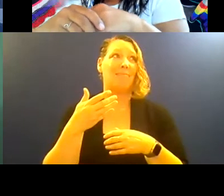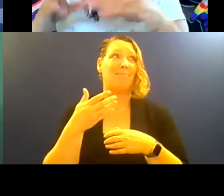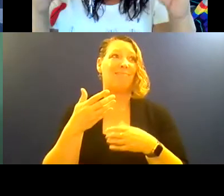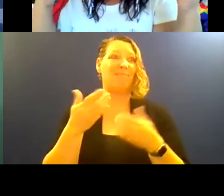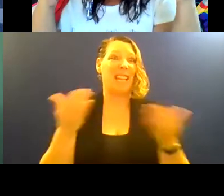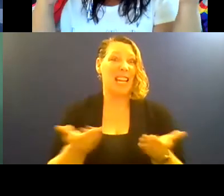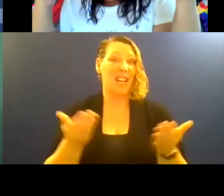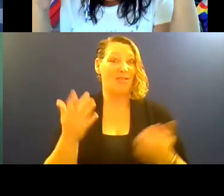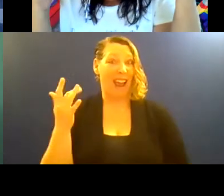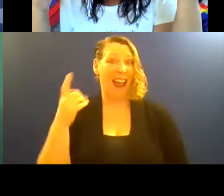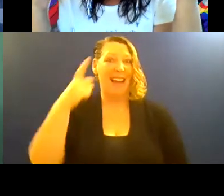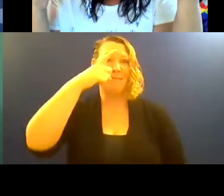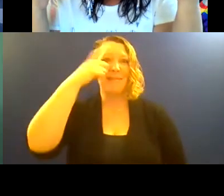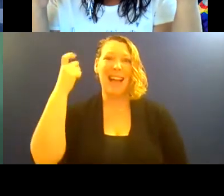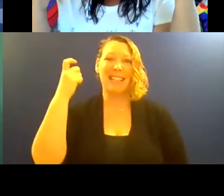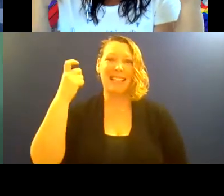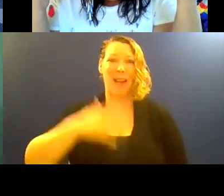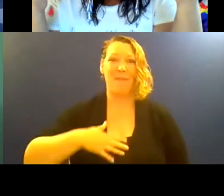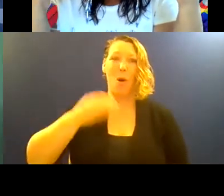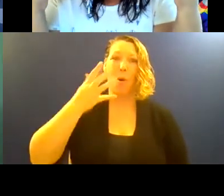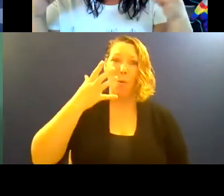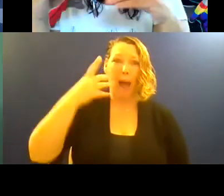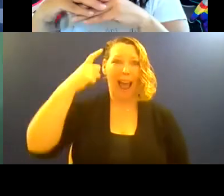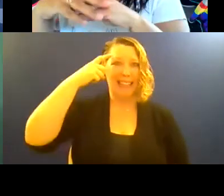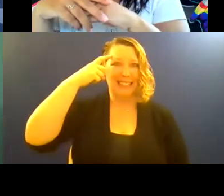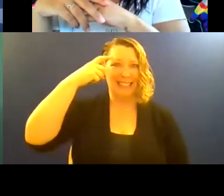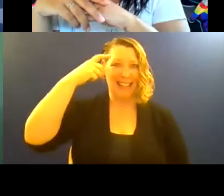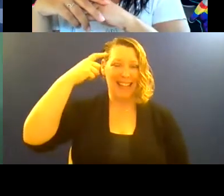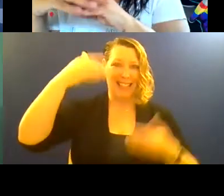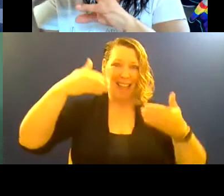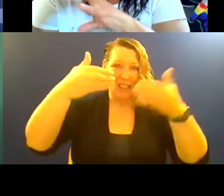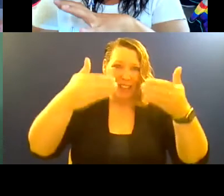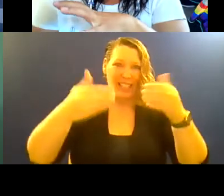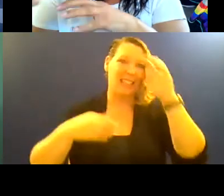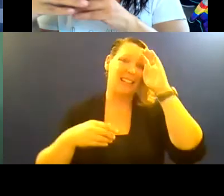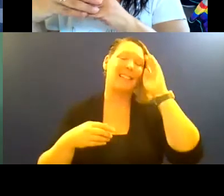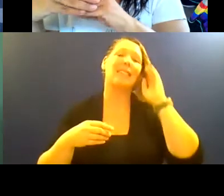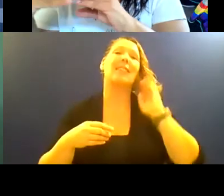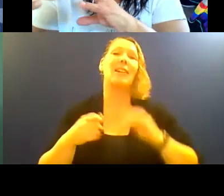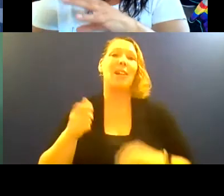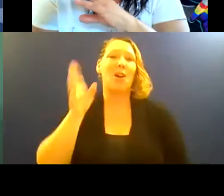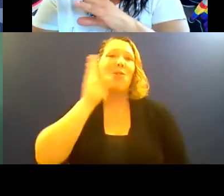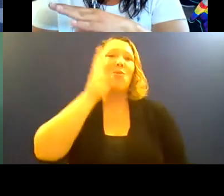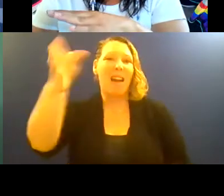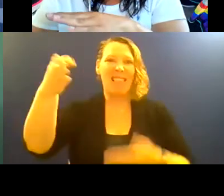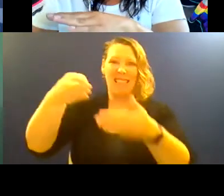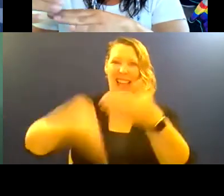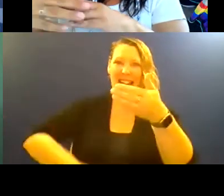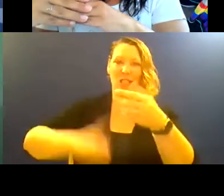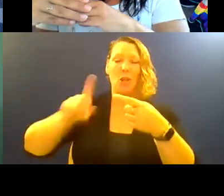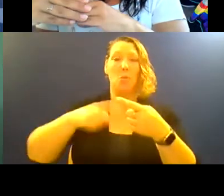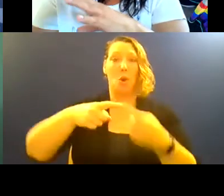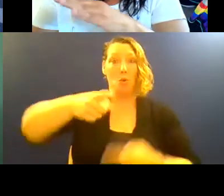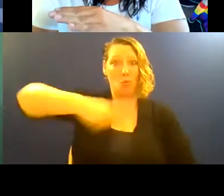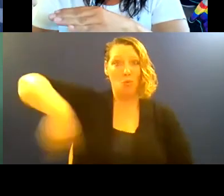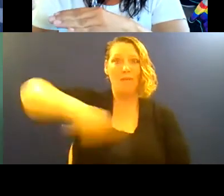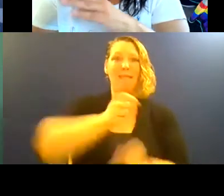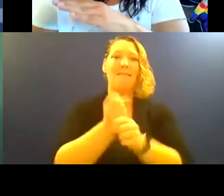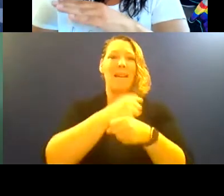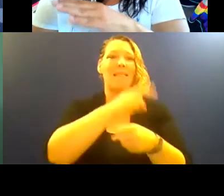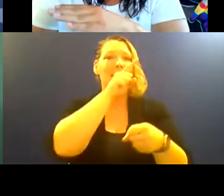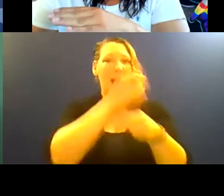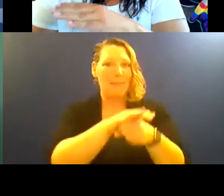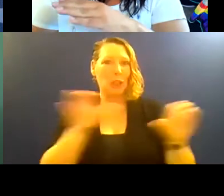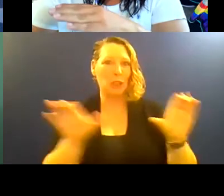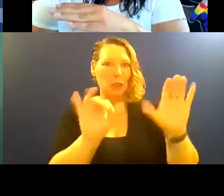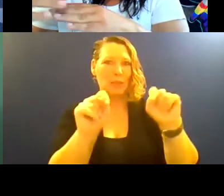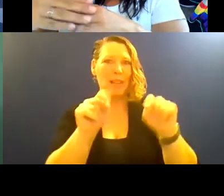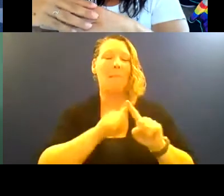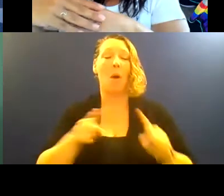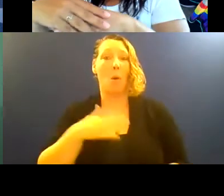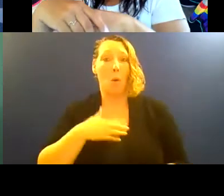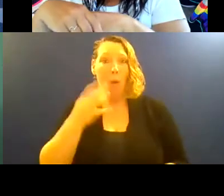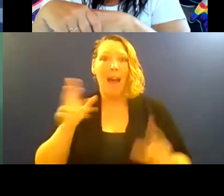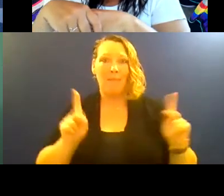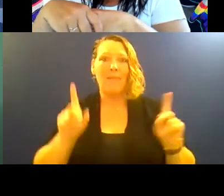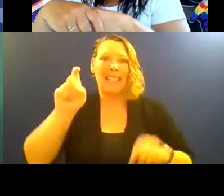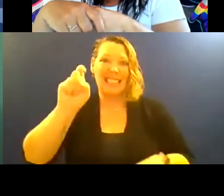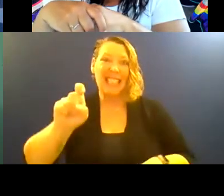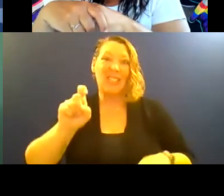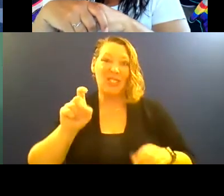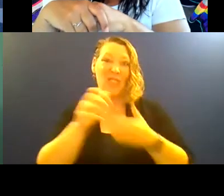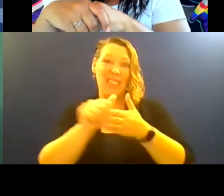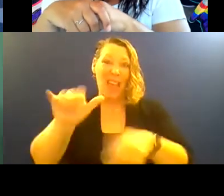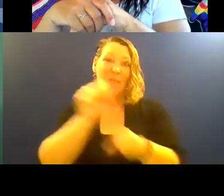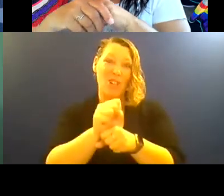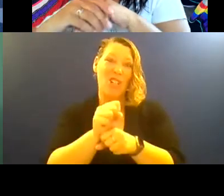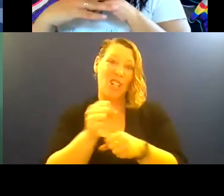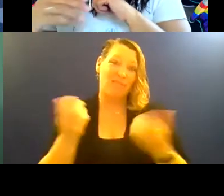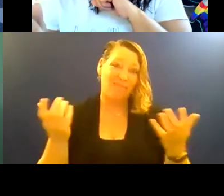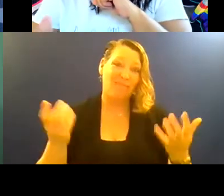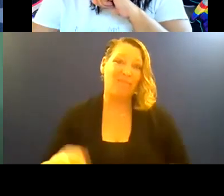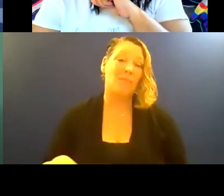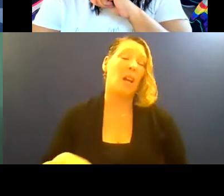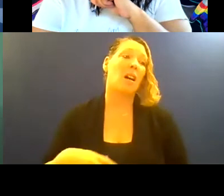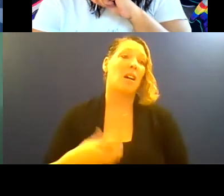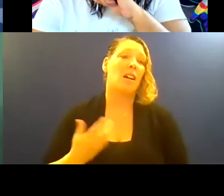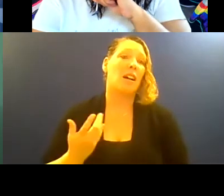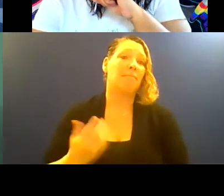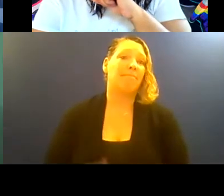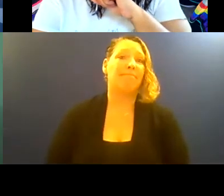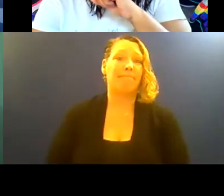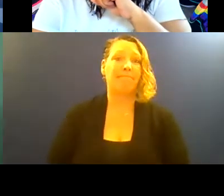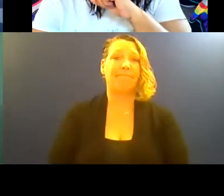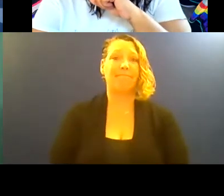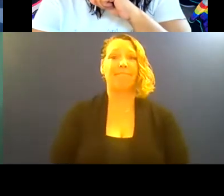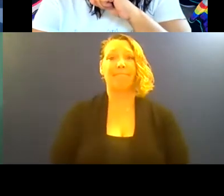exists because of white, white logics, and it will end, when we make the commitment to do so, but white folks have to really leave that work."